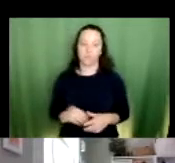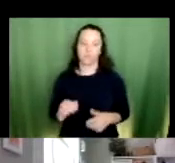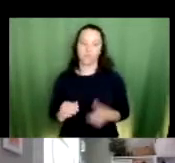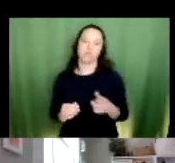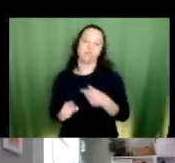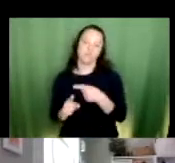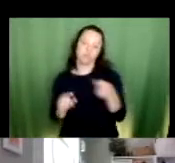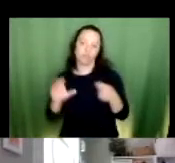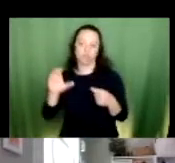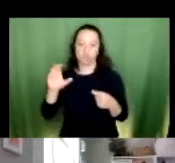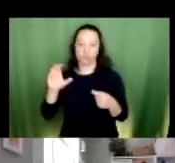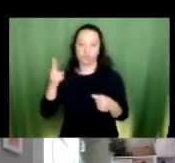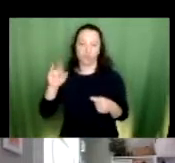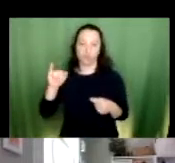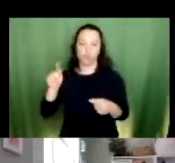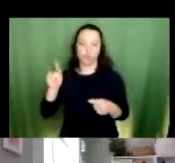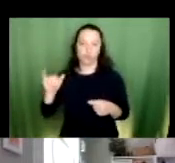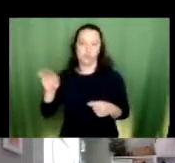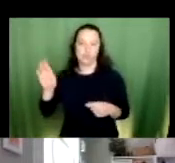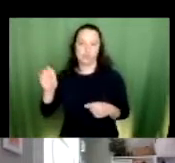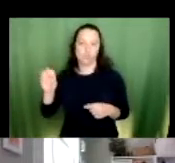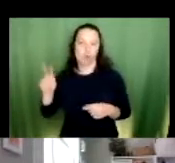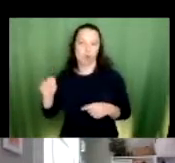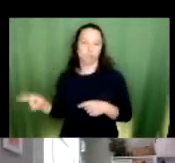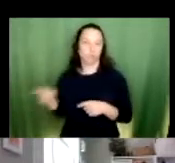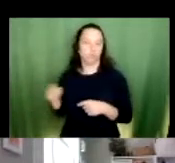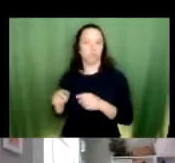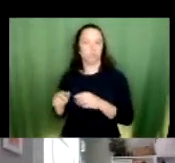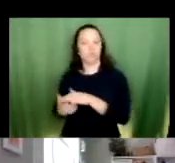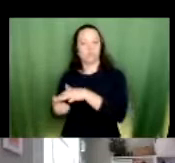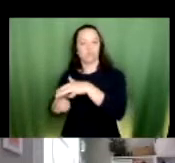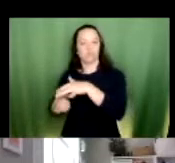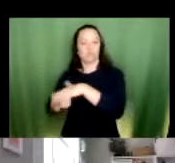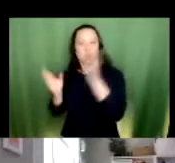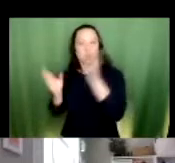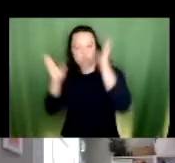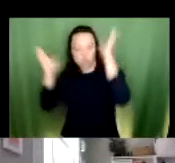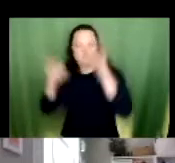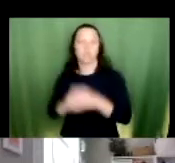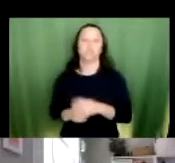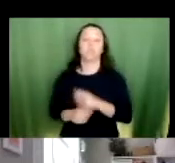And what's exciting is that it would have not been able to happen without hosting in person